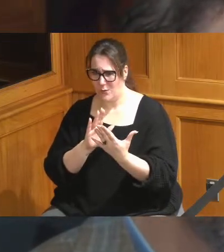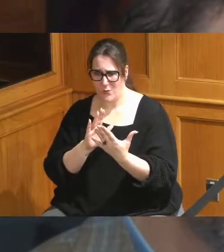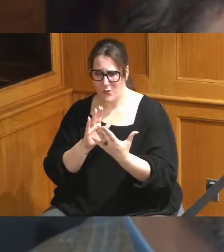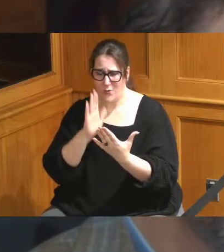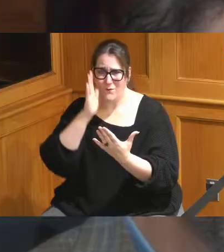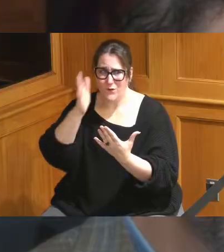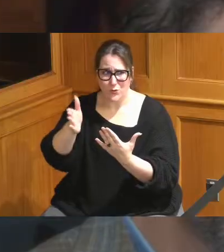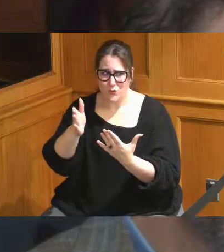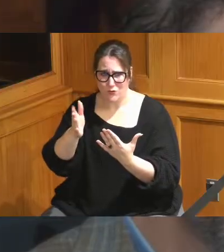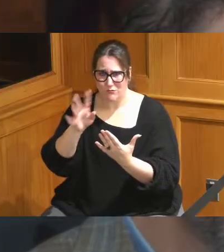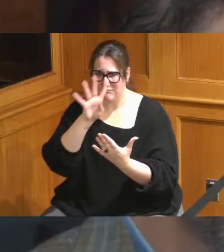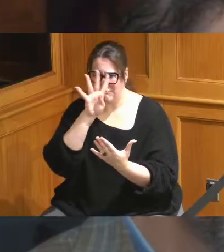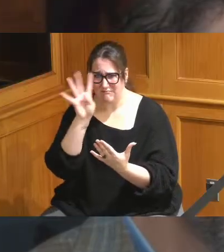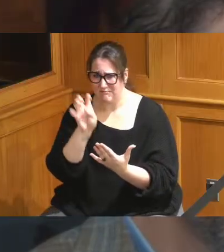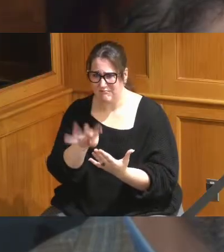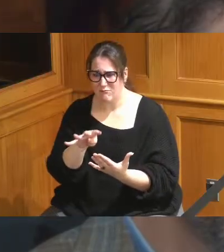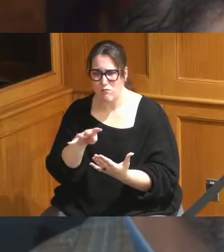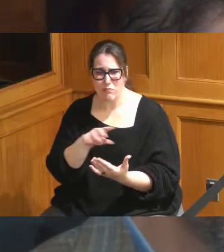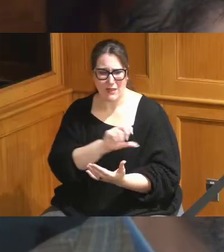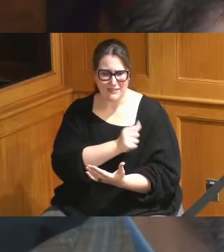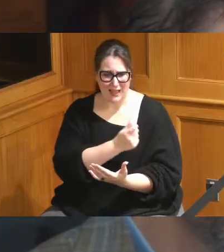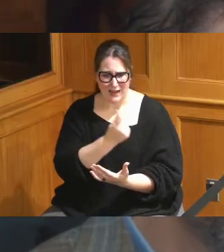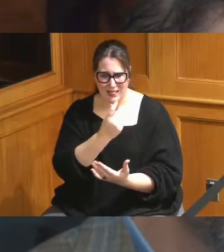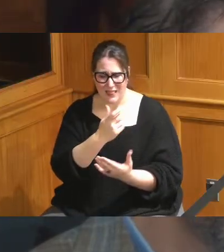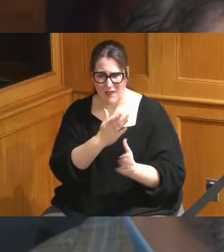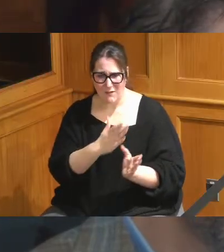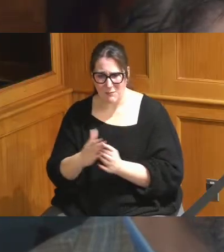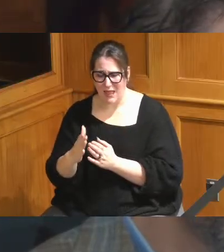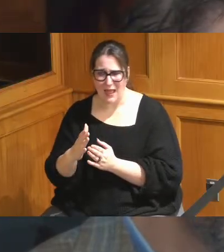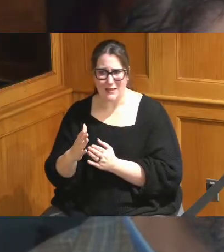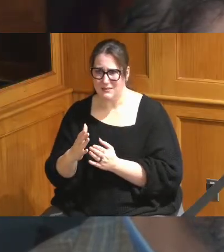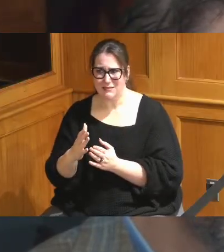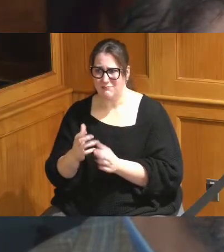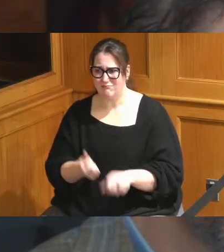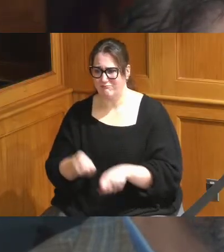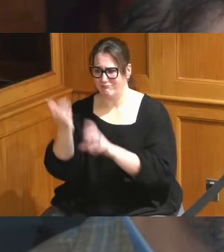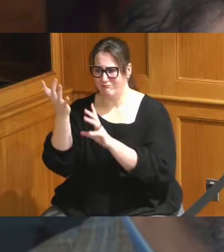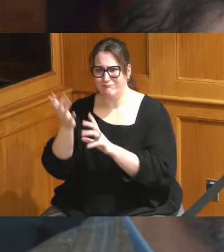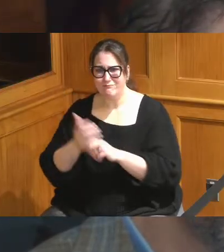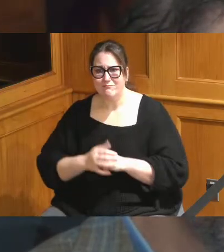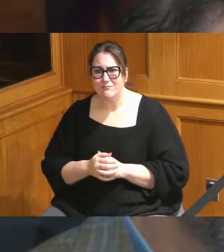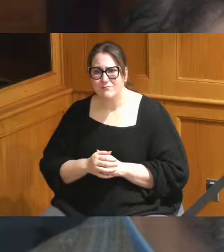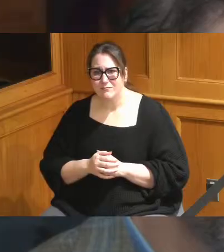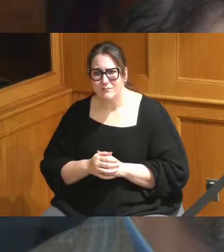what we used to do 10 year and 11 year plans are out the door. Before when you we first did this,